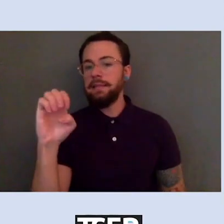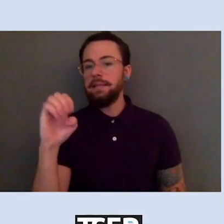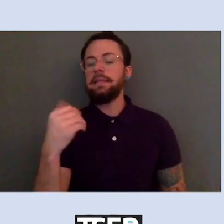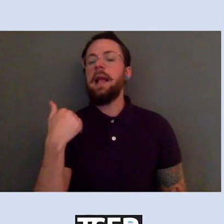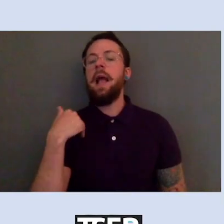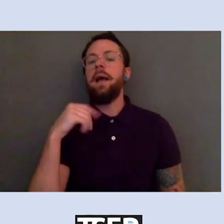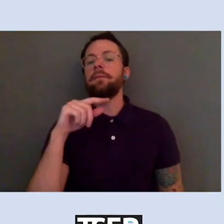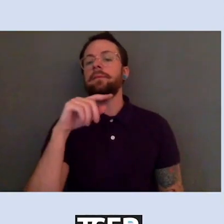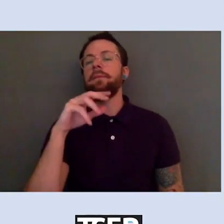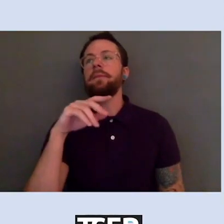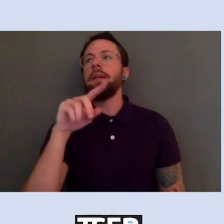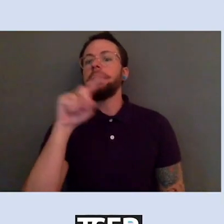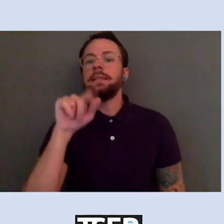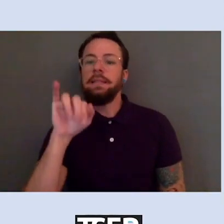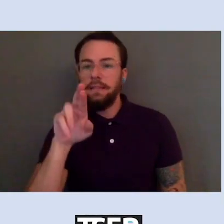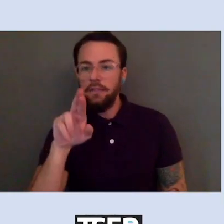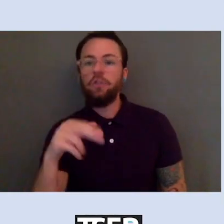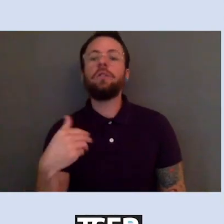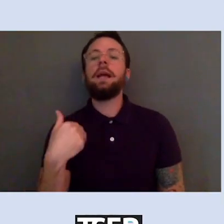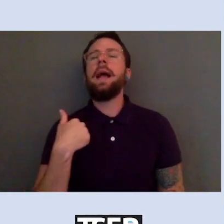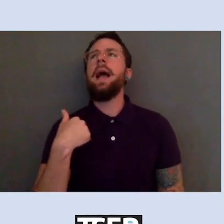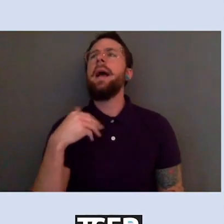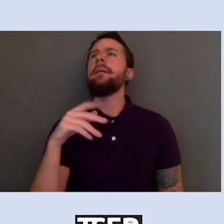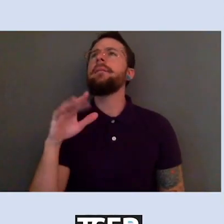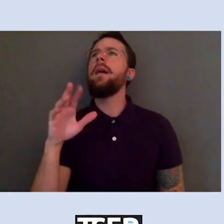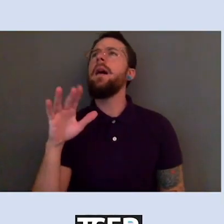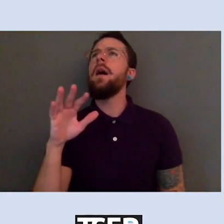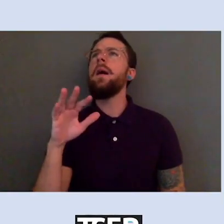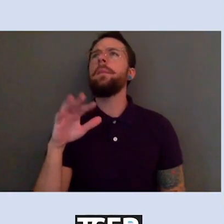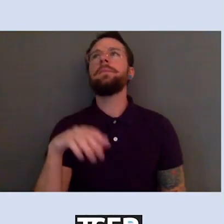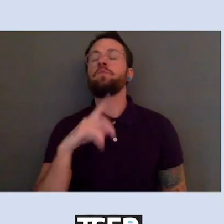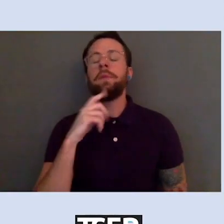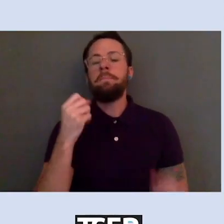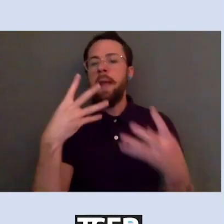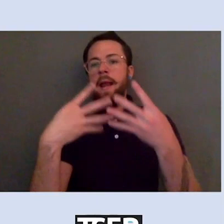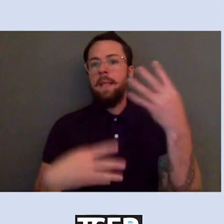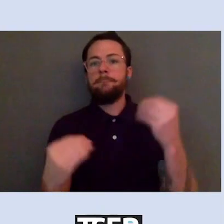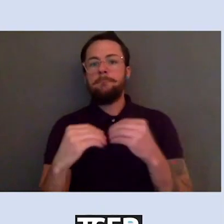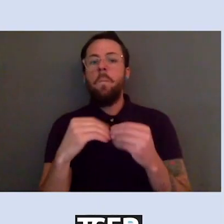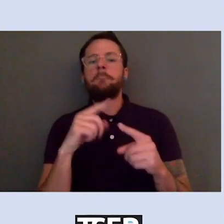There's also ZE or XE.